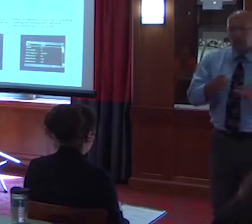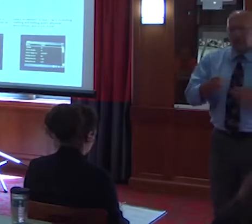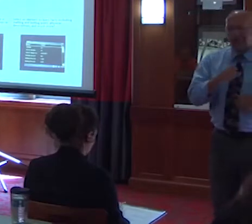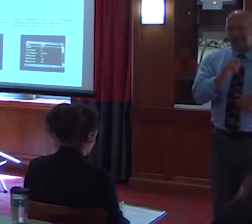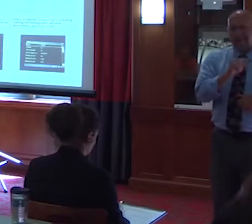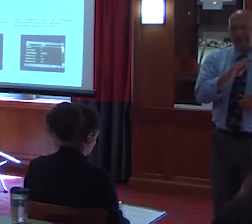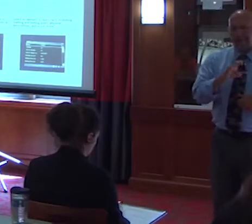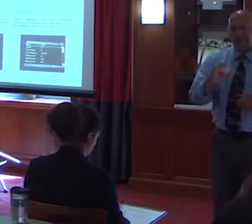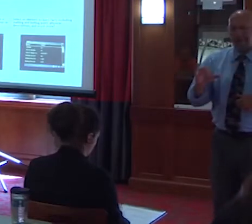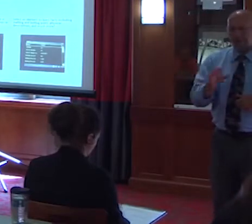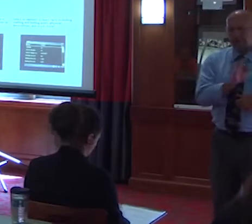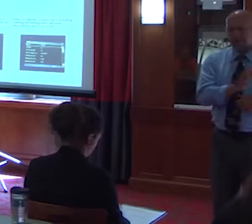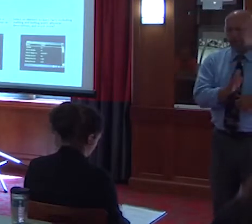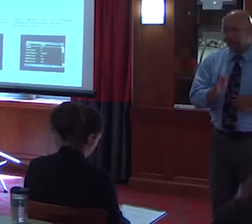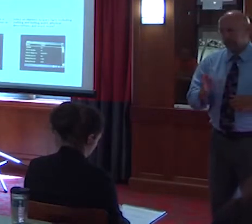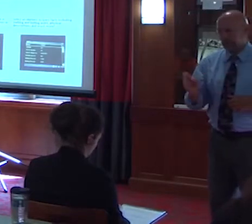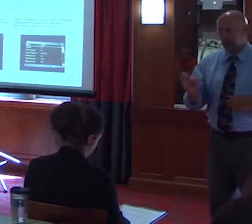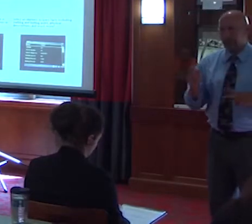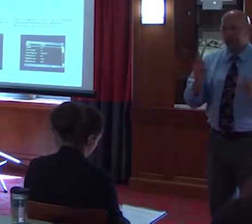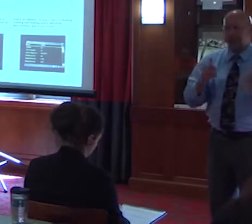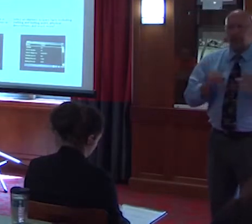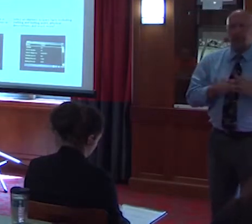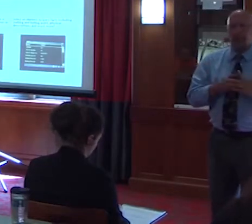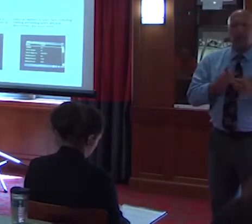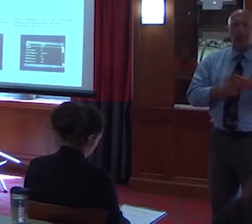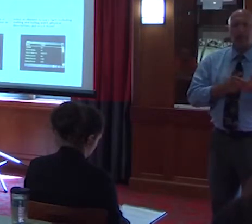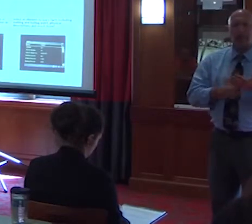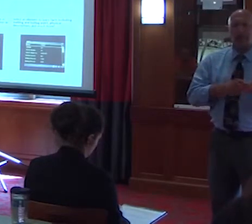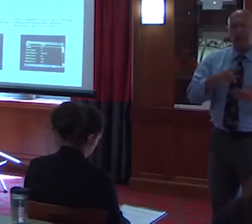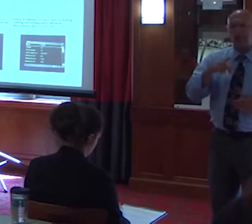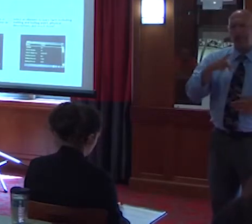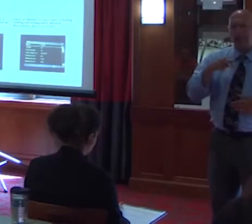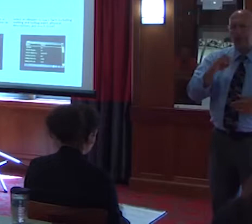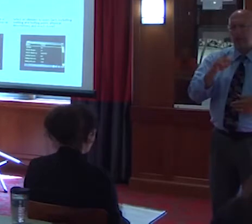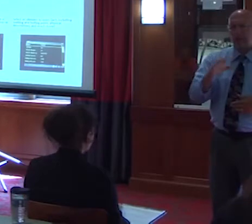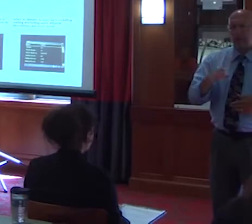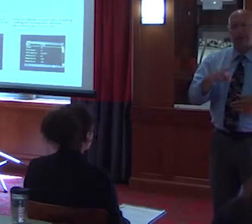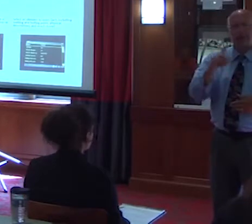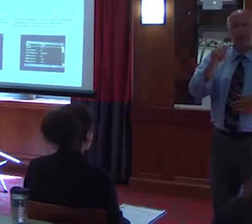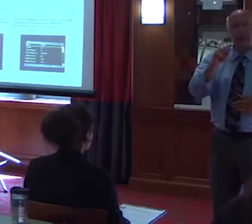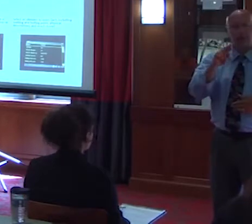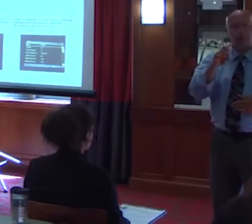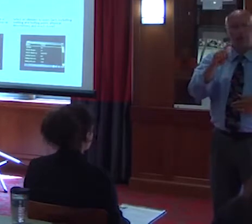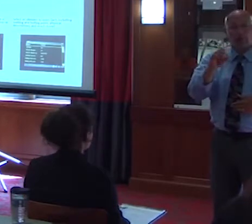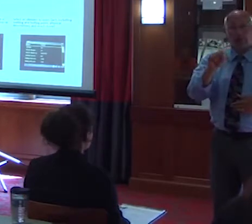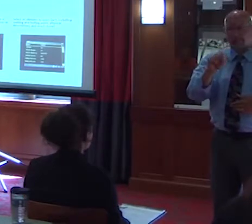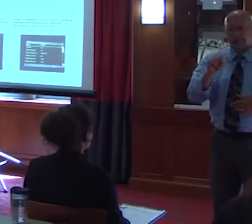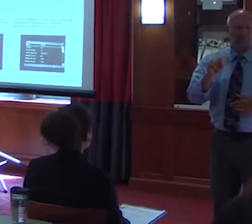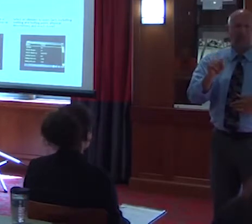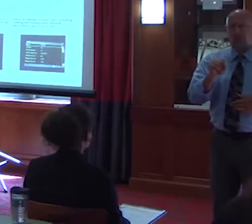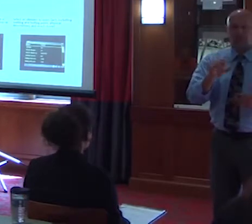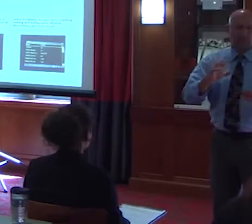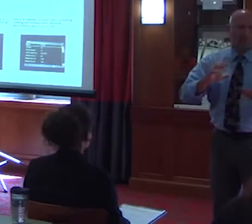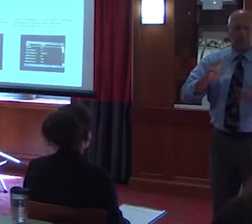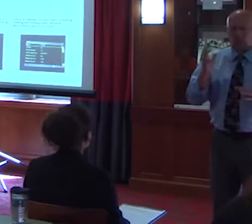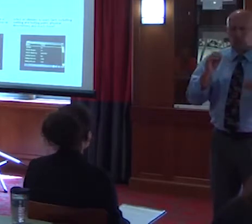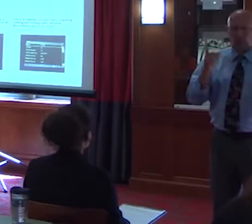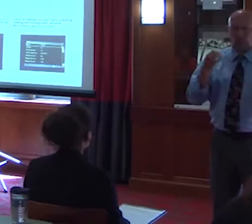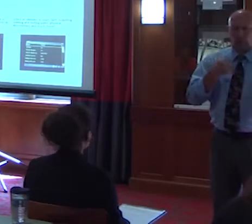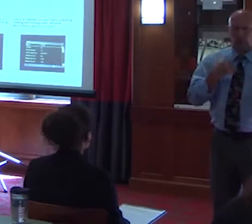Calculator. Connections, references folder, system folder, main desktop. And this part is a bit of an added fee, but it's not. [LabQuest] Language. All right. [LabQuest] Language. So it can speak in Spanish, Portuguese, French,